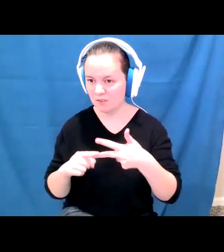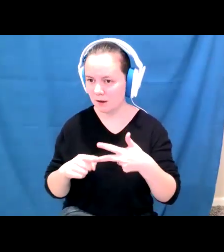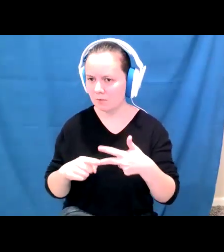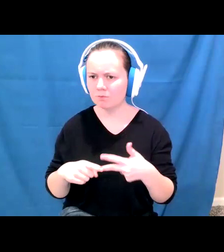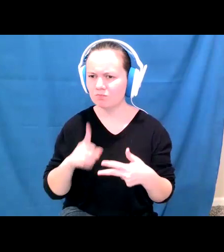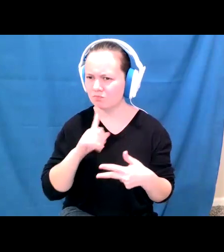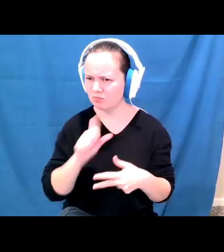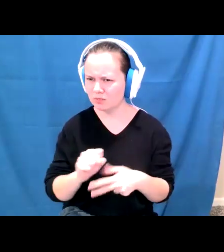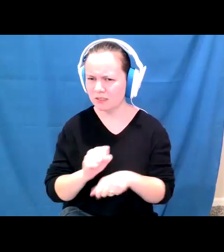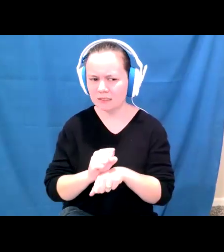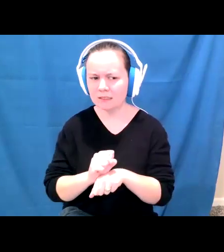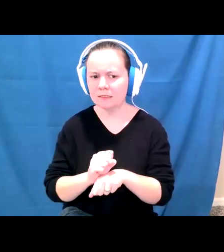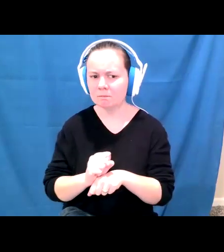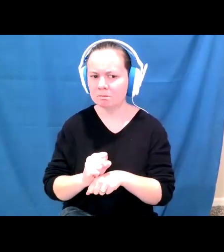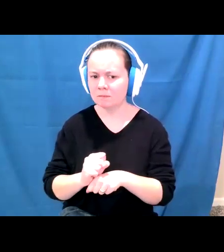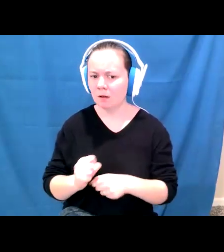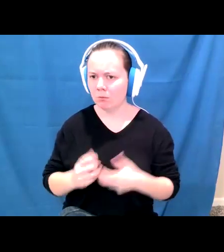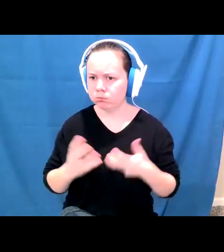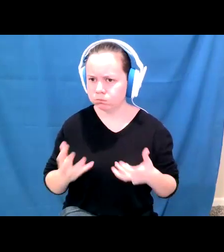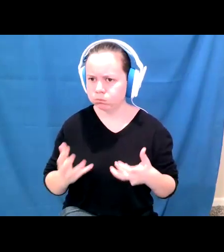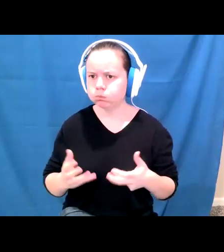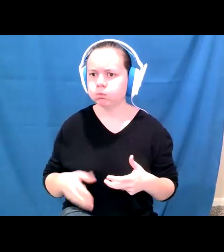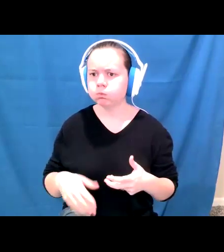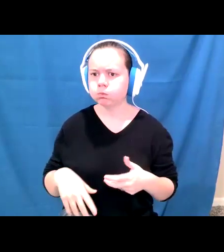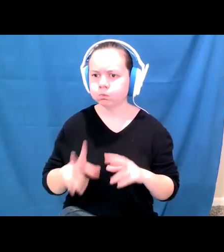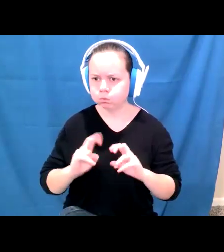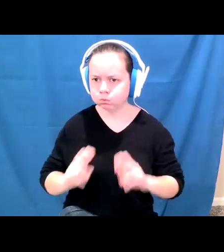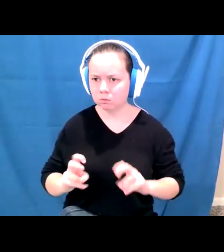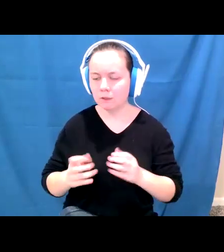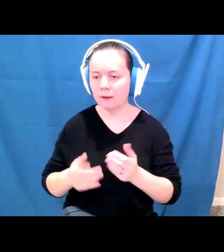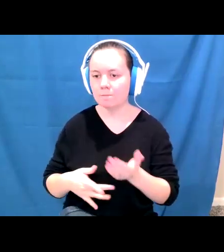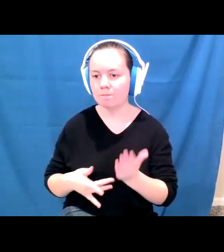intensity TA, where we will be working with 5-6 states